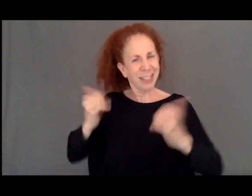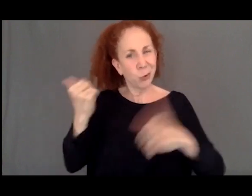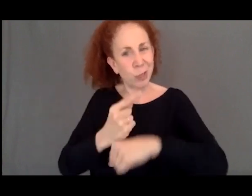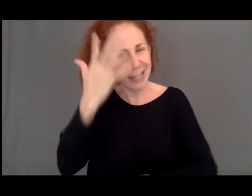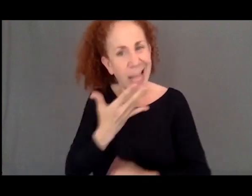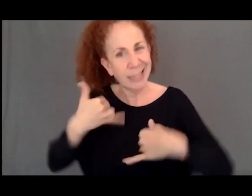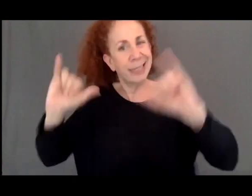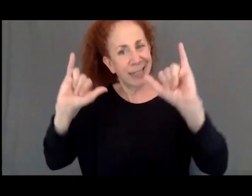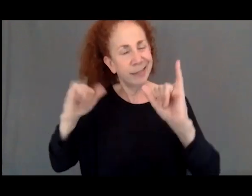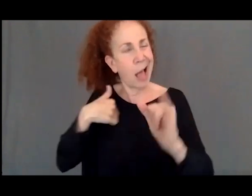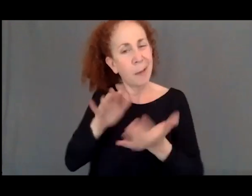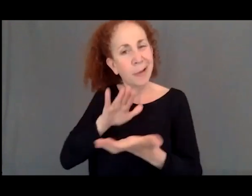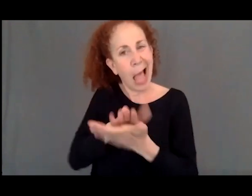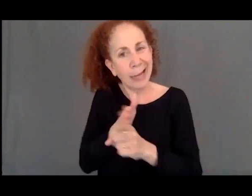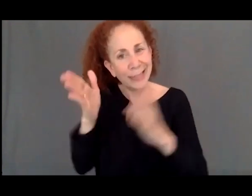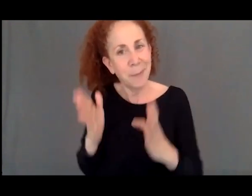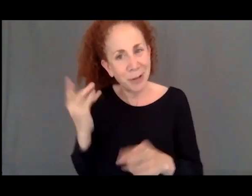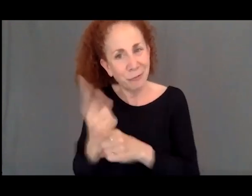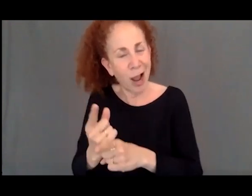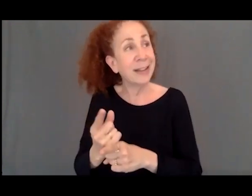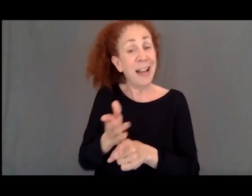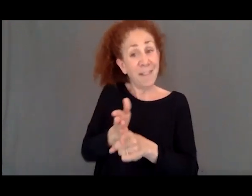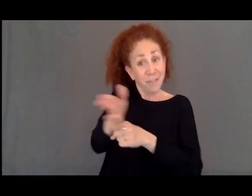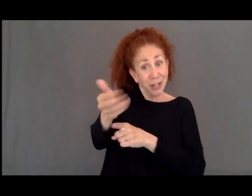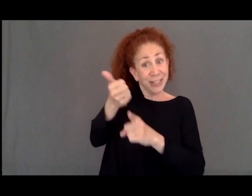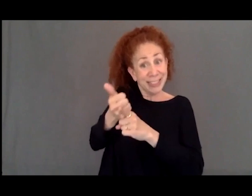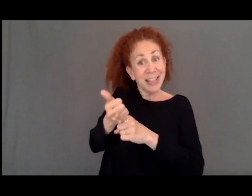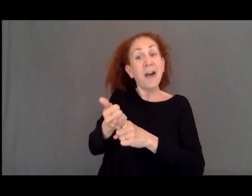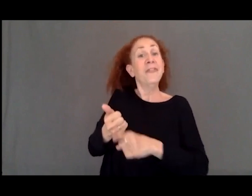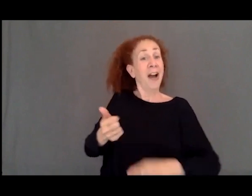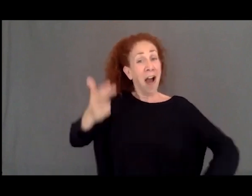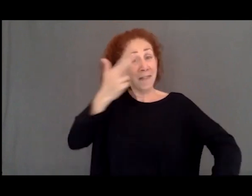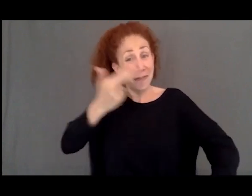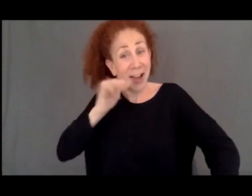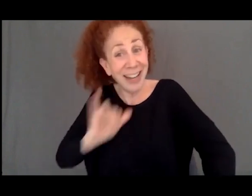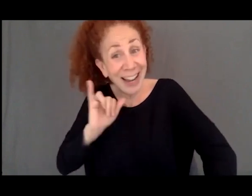sadly enough, I'm an academic. And academia is not known for a sense of humor, at least about itself.